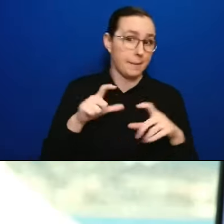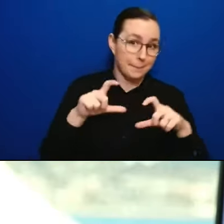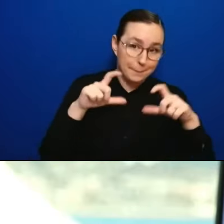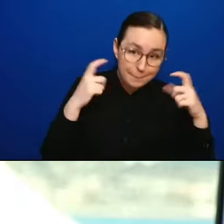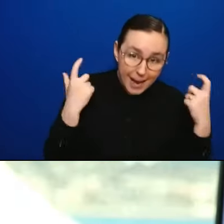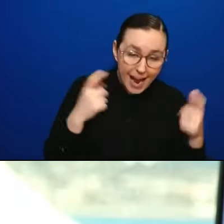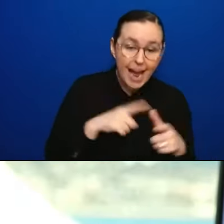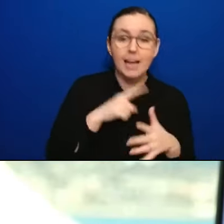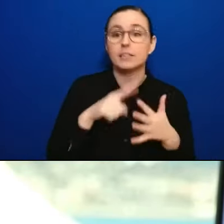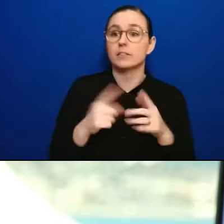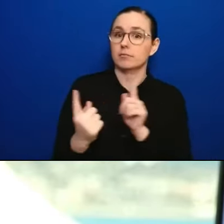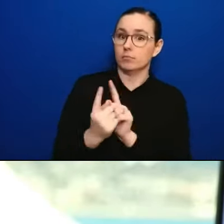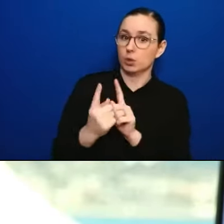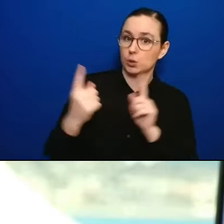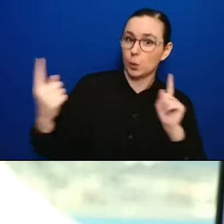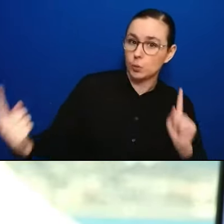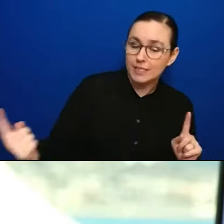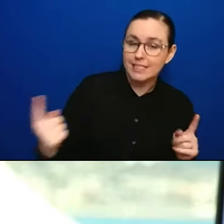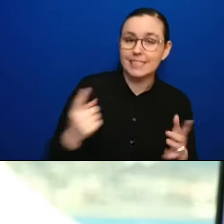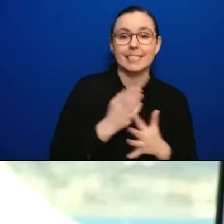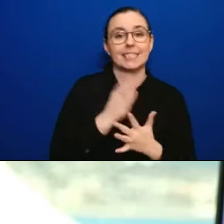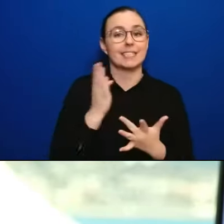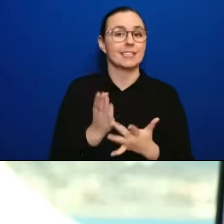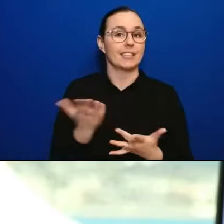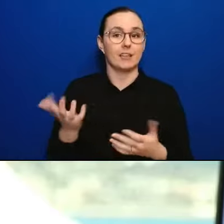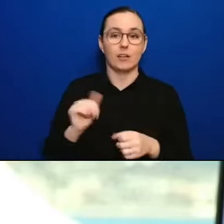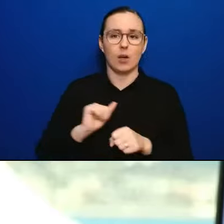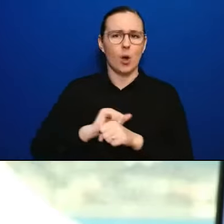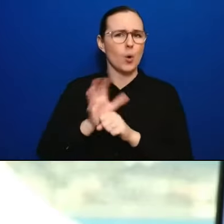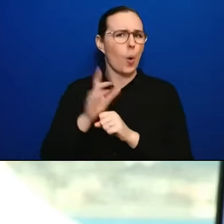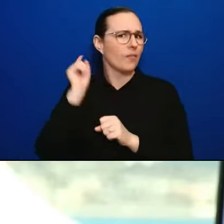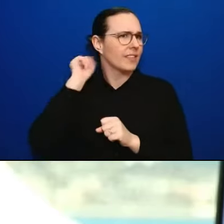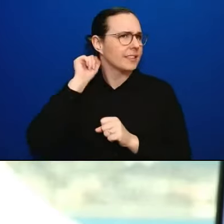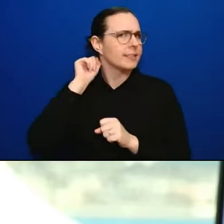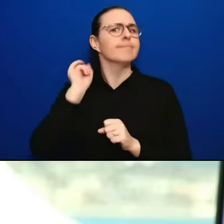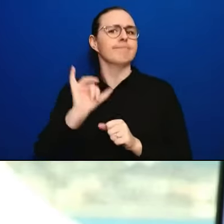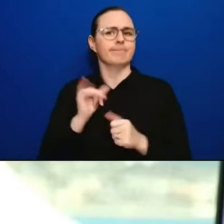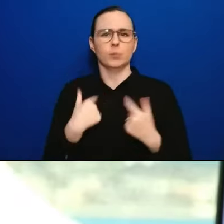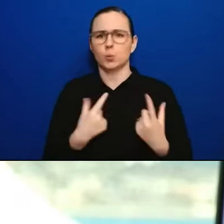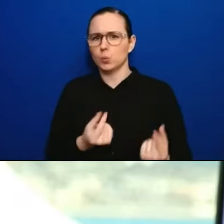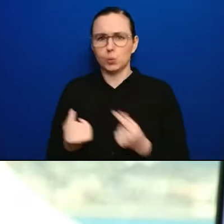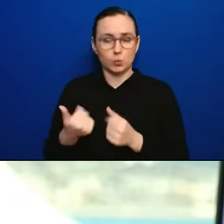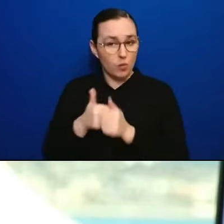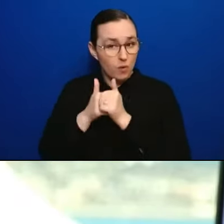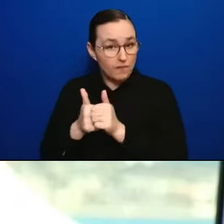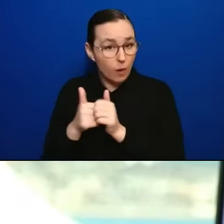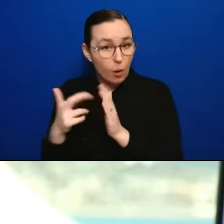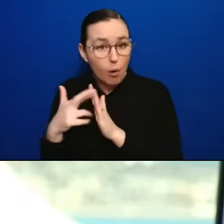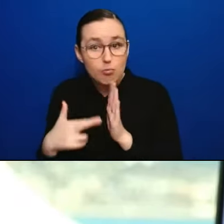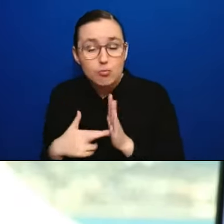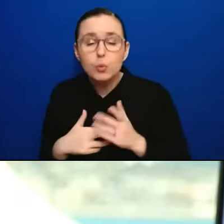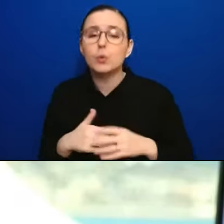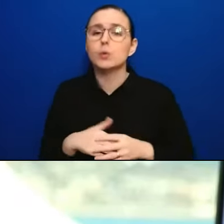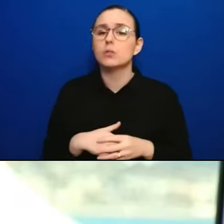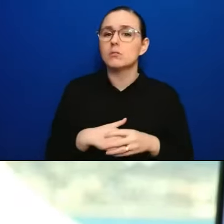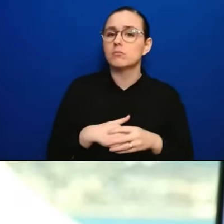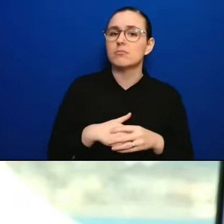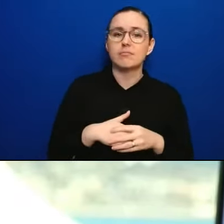to continue to do. Keep wearing our masks. Keep using our physical distance.